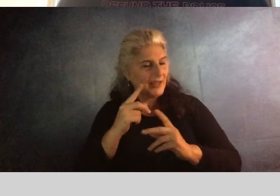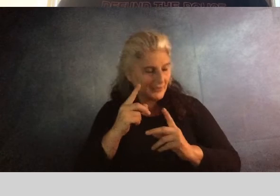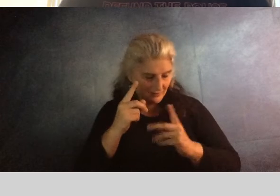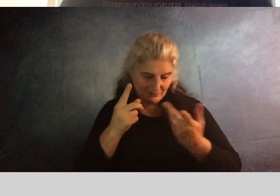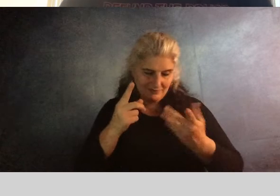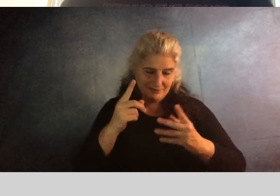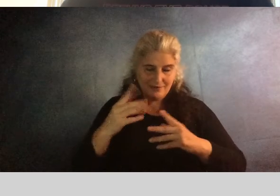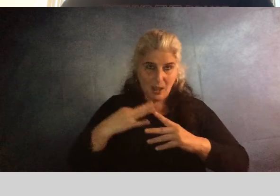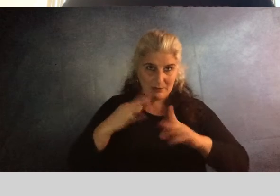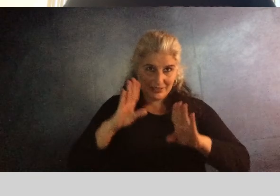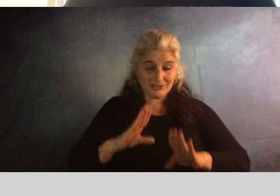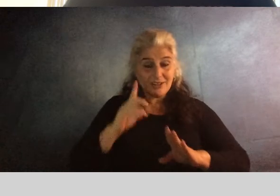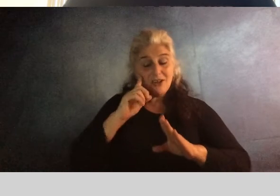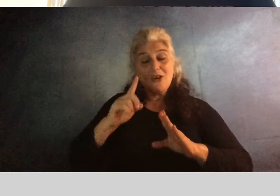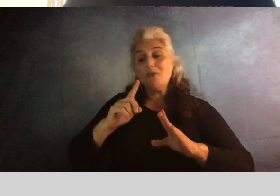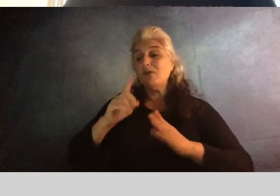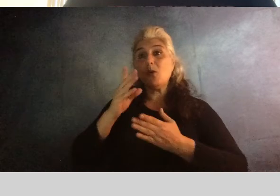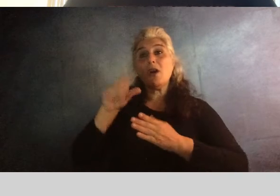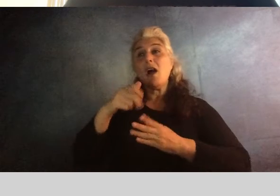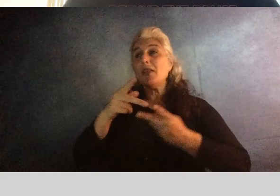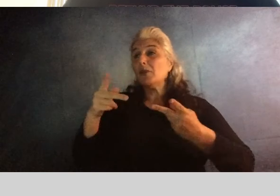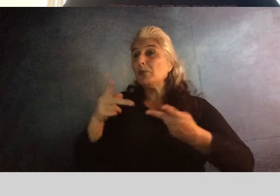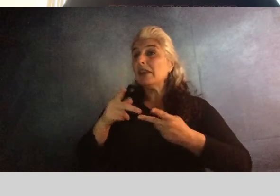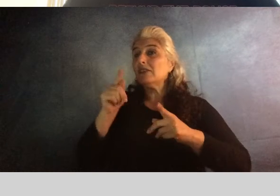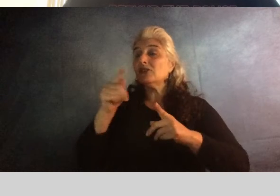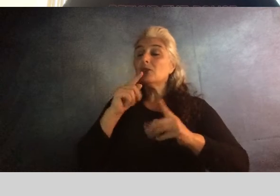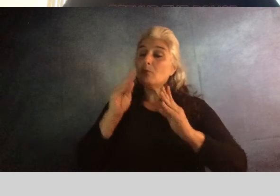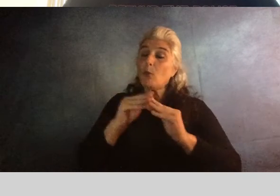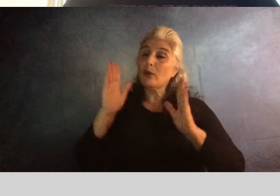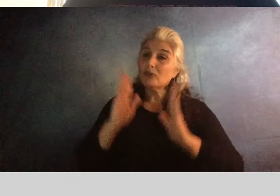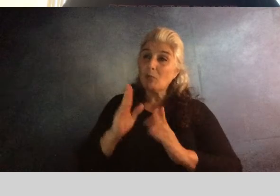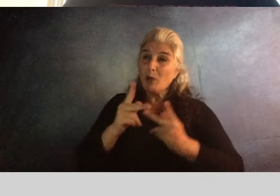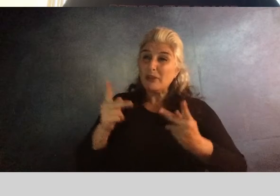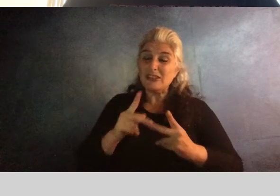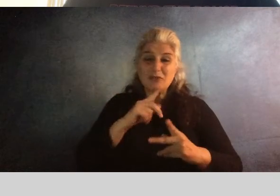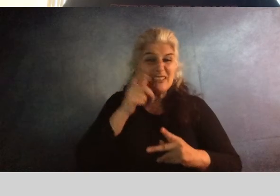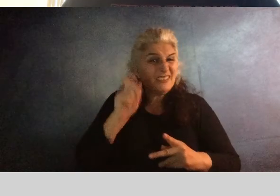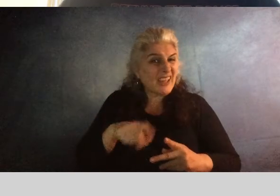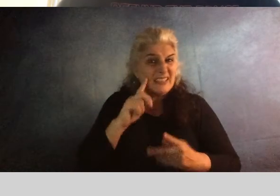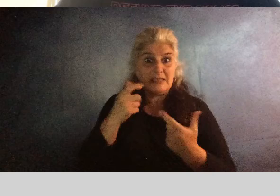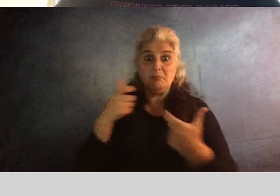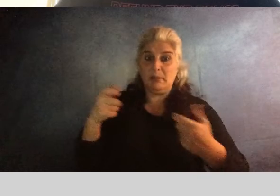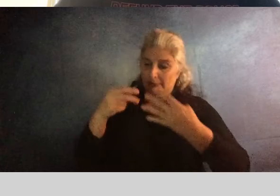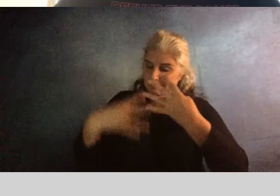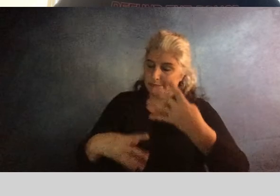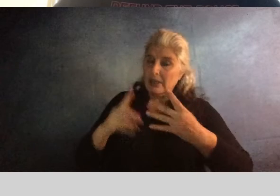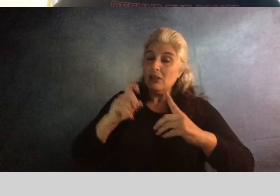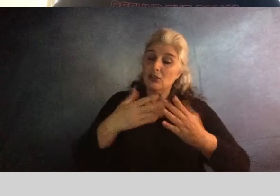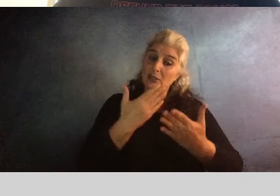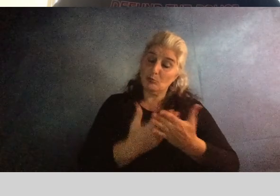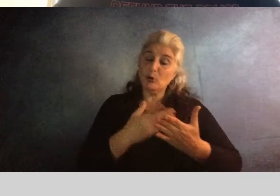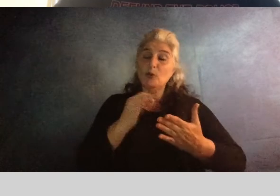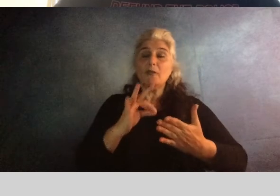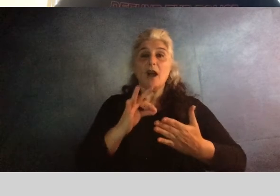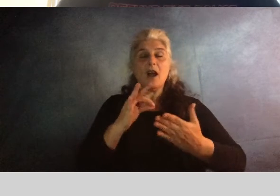like the Python Software Foundation or Numfocus, you don't really need anything more than proof of a well-run or well-liked open source project